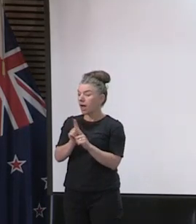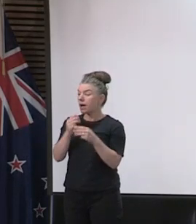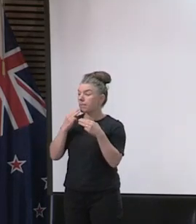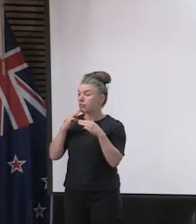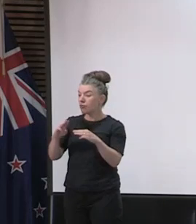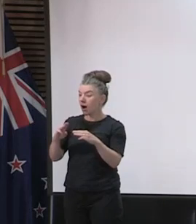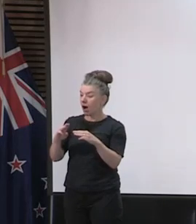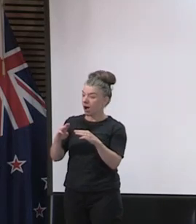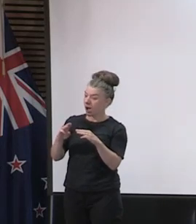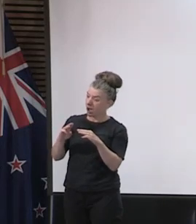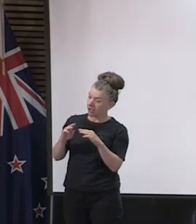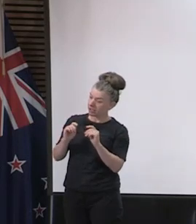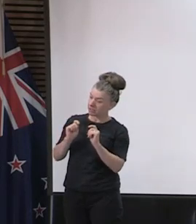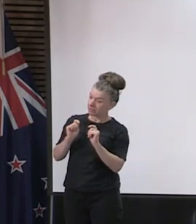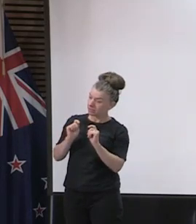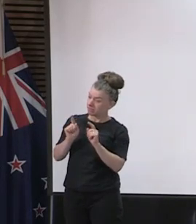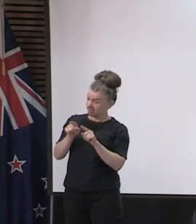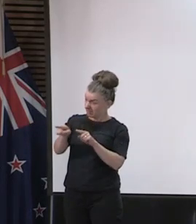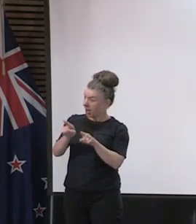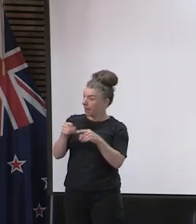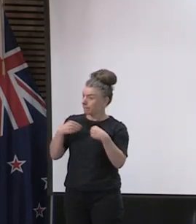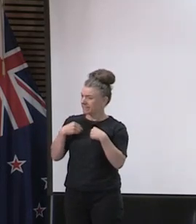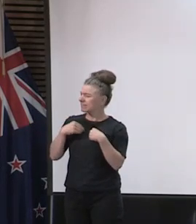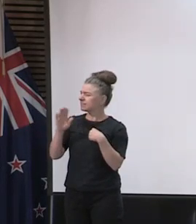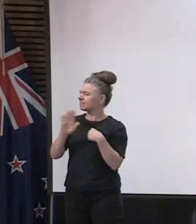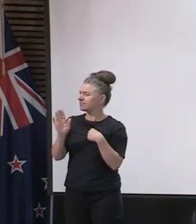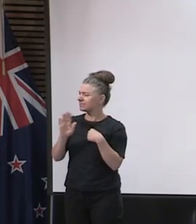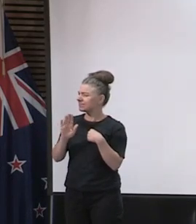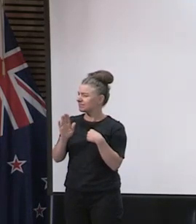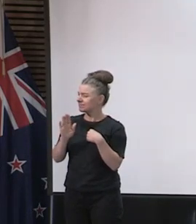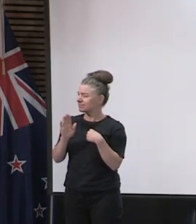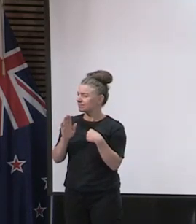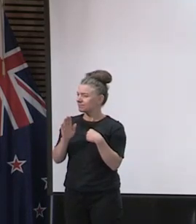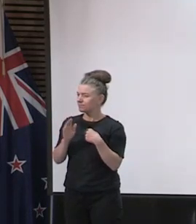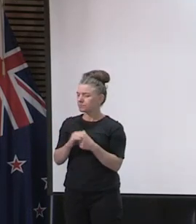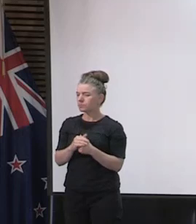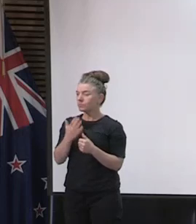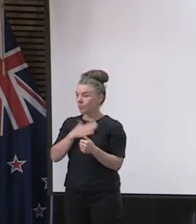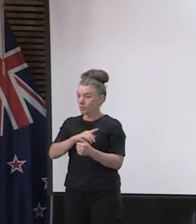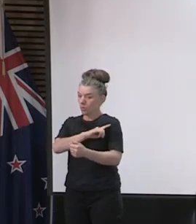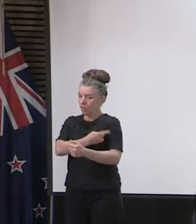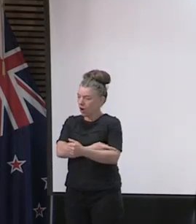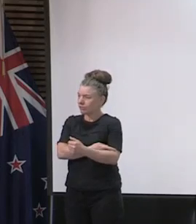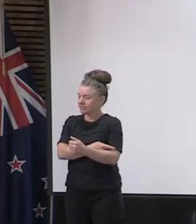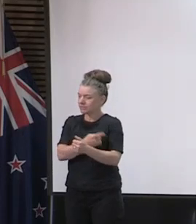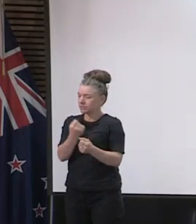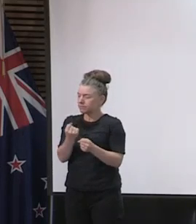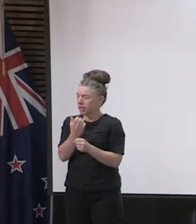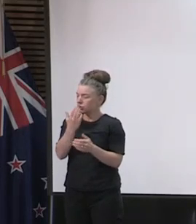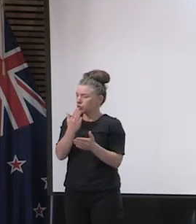what the bill did was make sure that rather than marae be treated potentially as